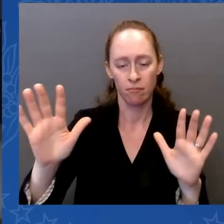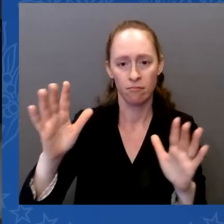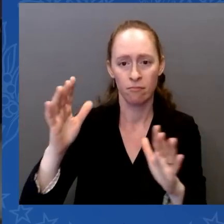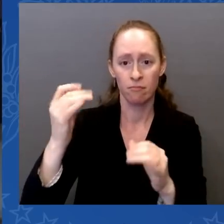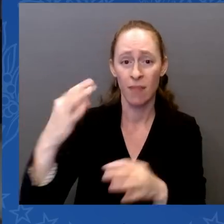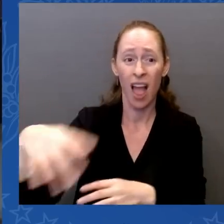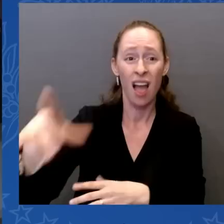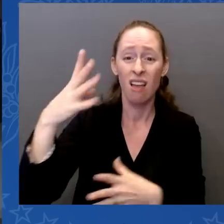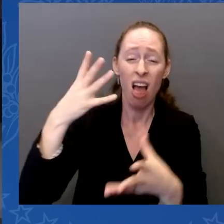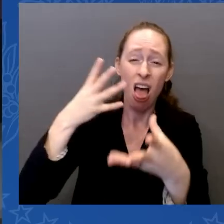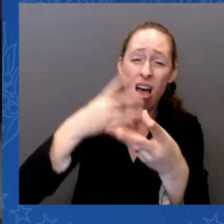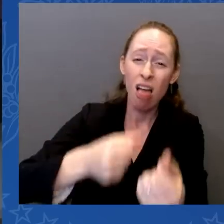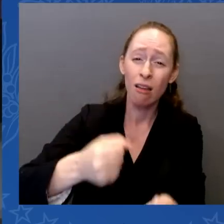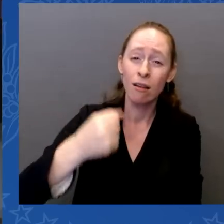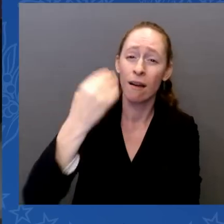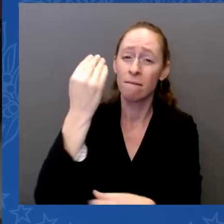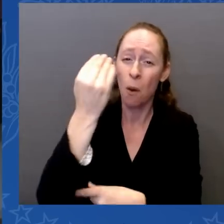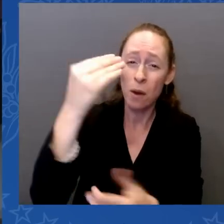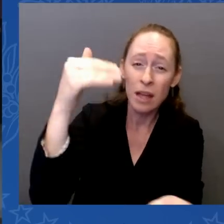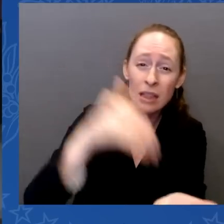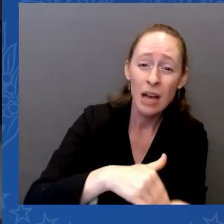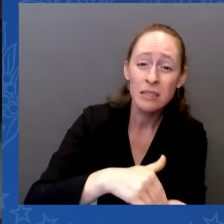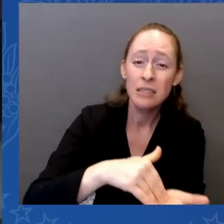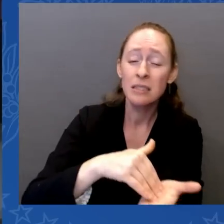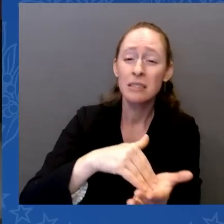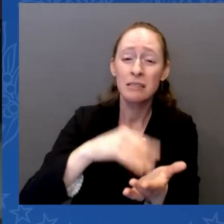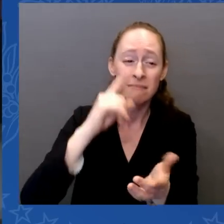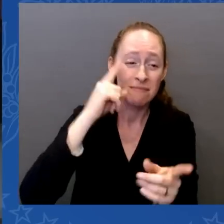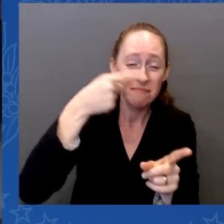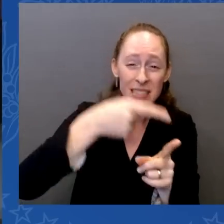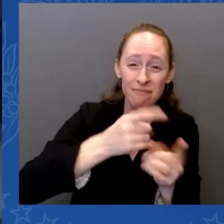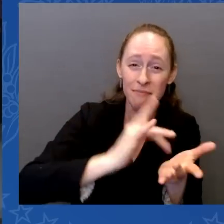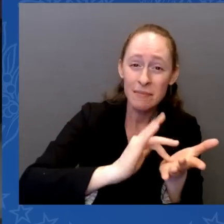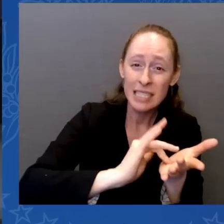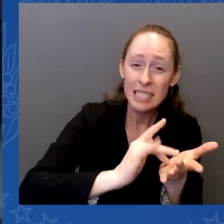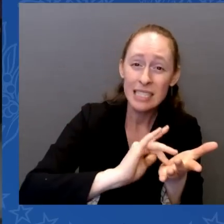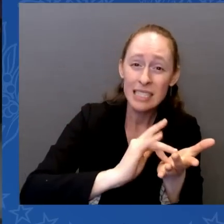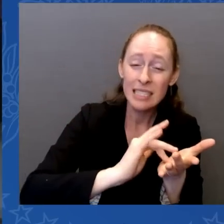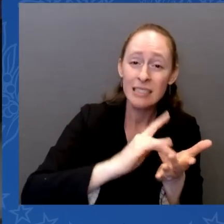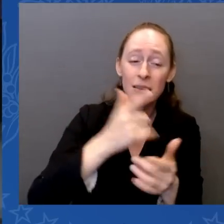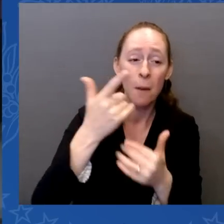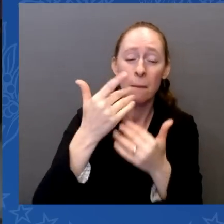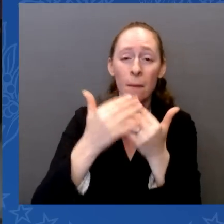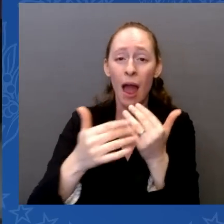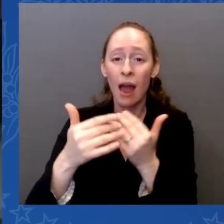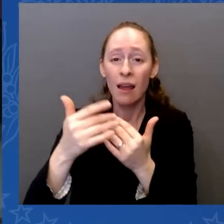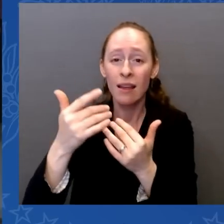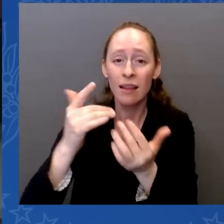more than $10,000 a year for ovarian cancer drugs, more than $9,000 a year for breast cancer drugs.